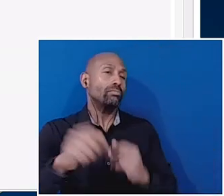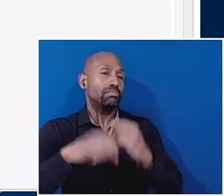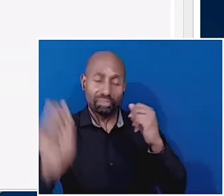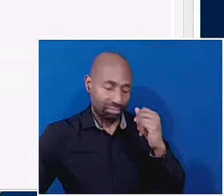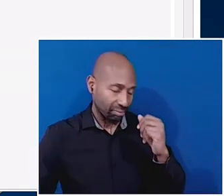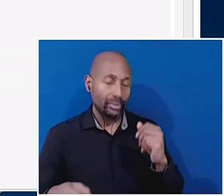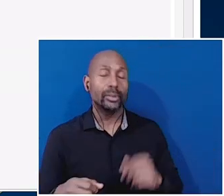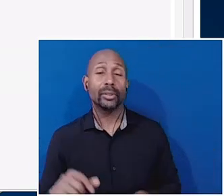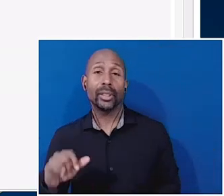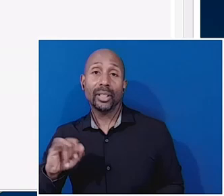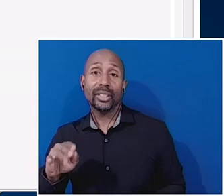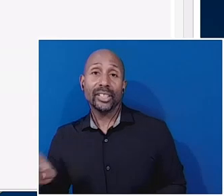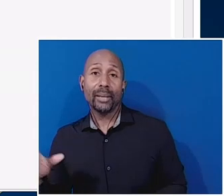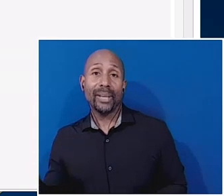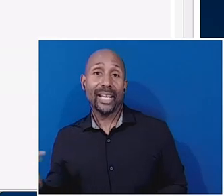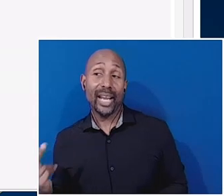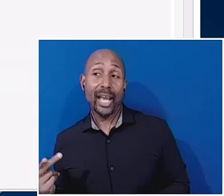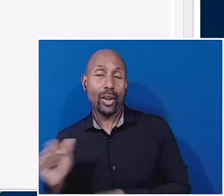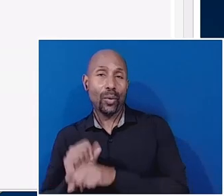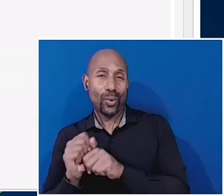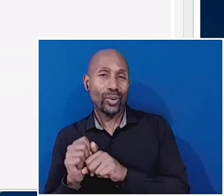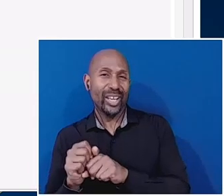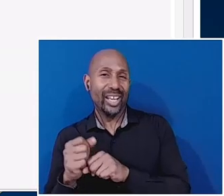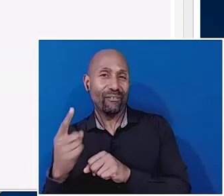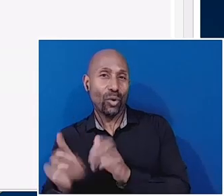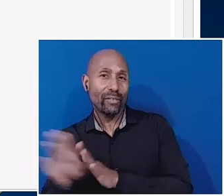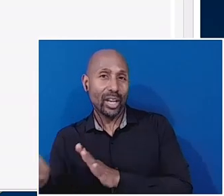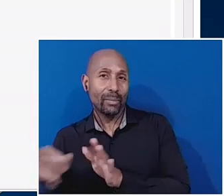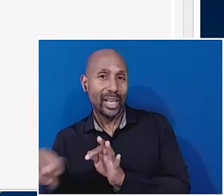that tries to do both of those things.